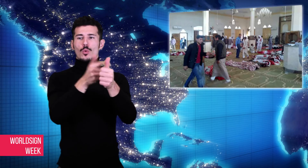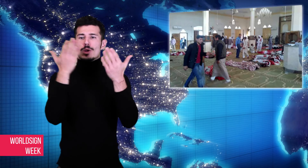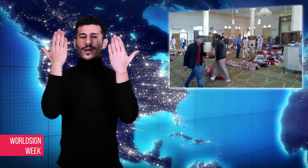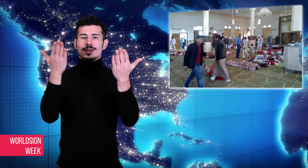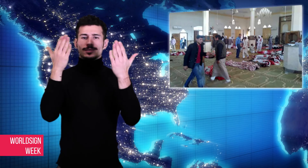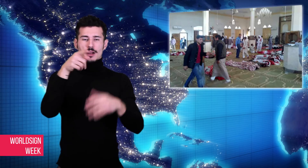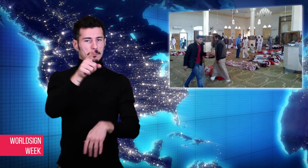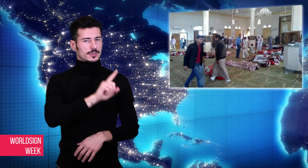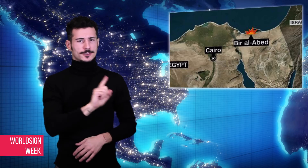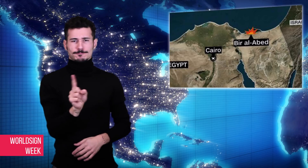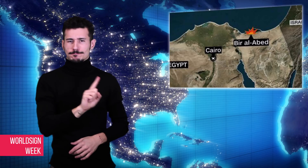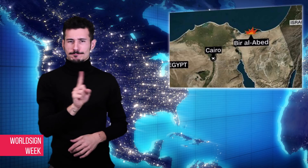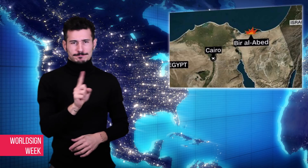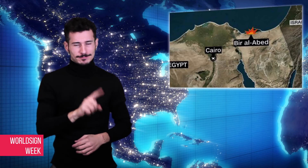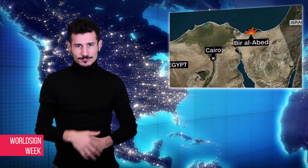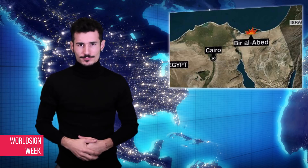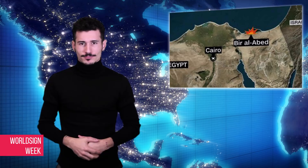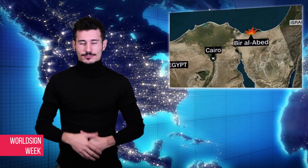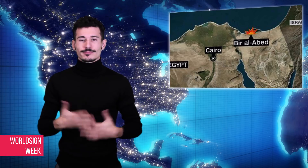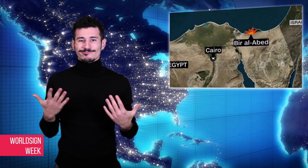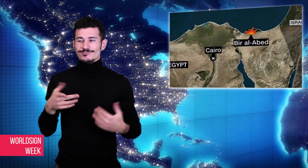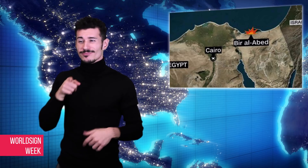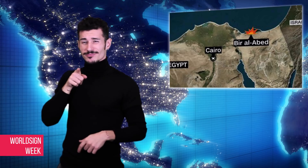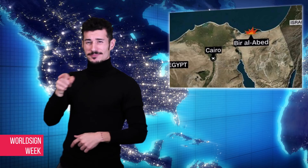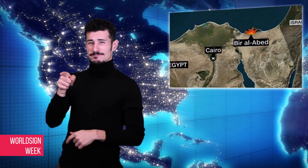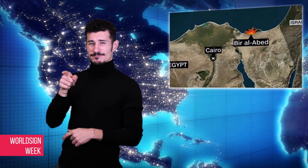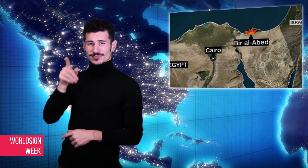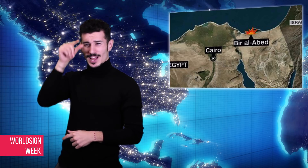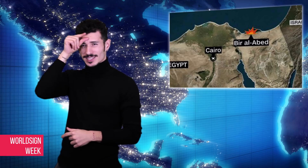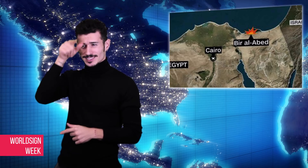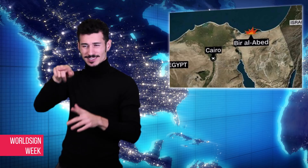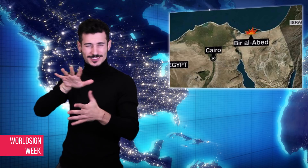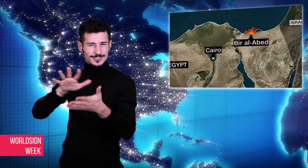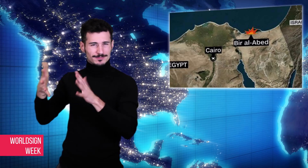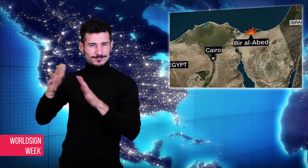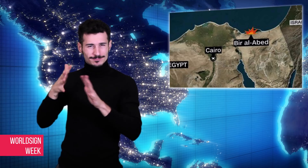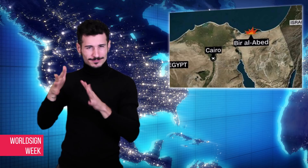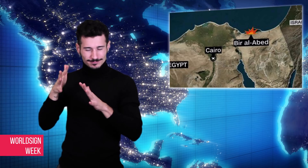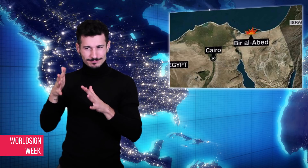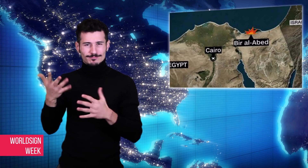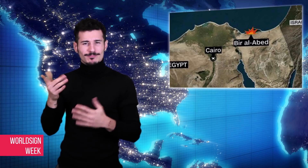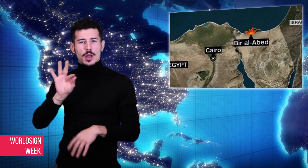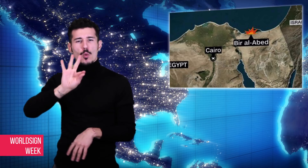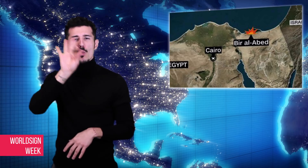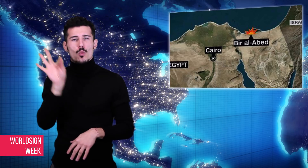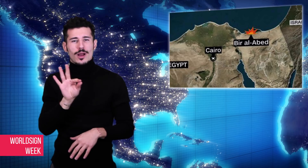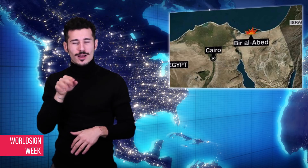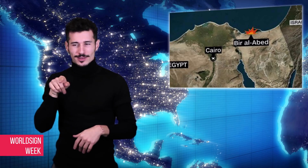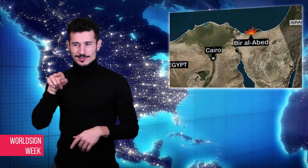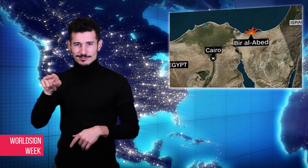Islam. Reports also indicate it may have been retaliation as ISIS had